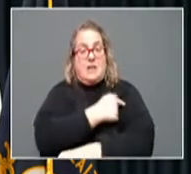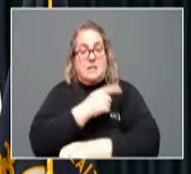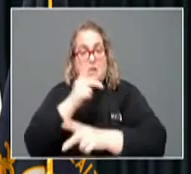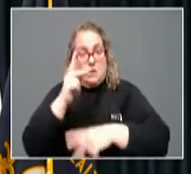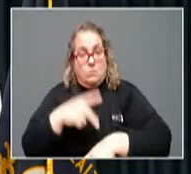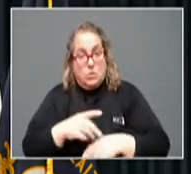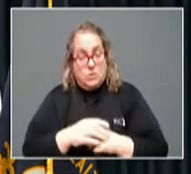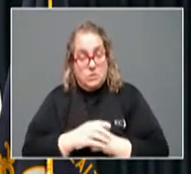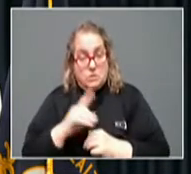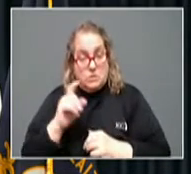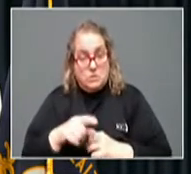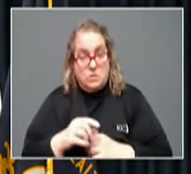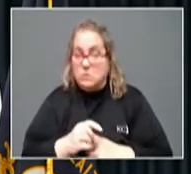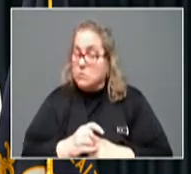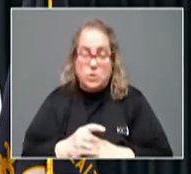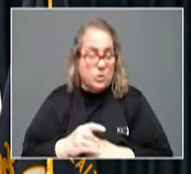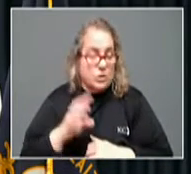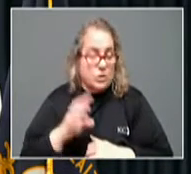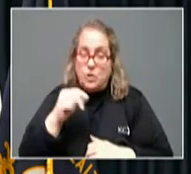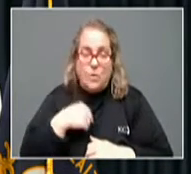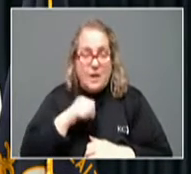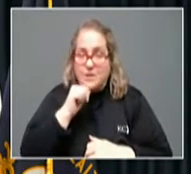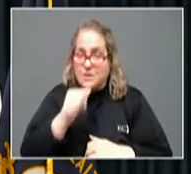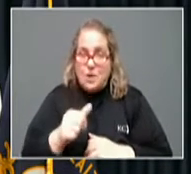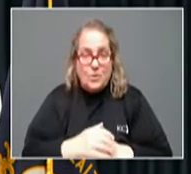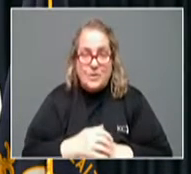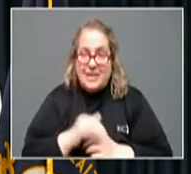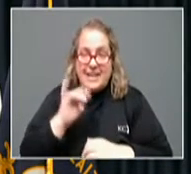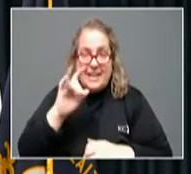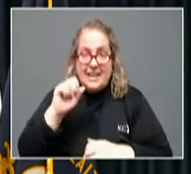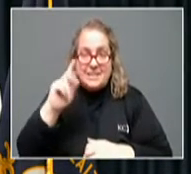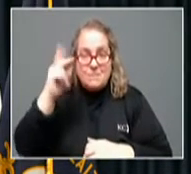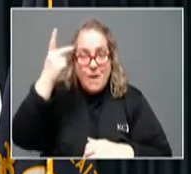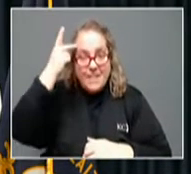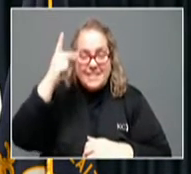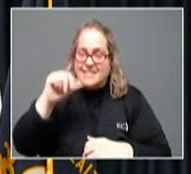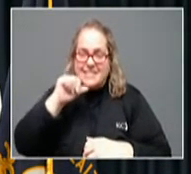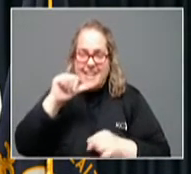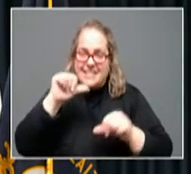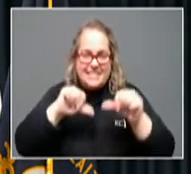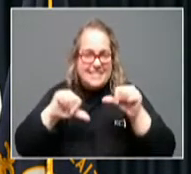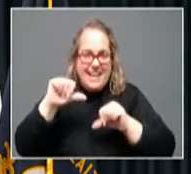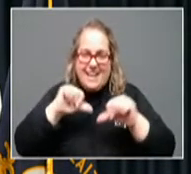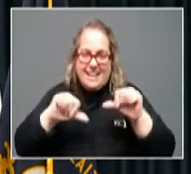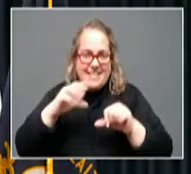No, I don't. It's politics and not science. Uh and the Kentucky department